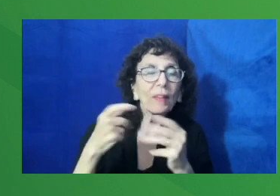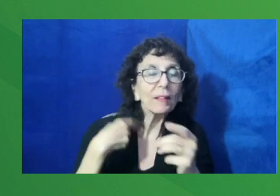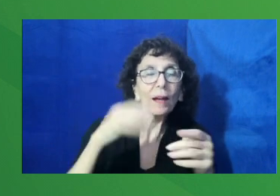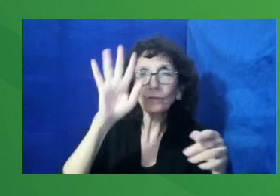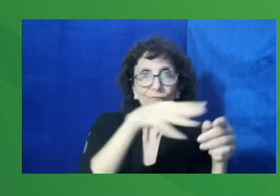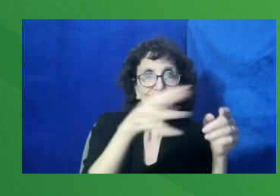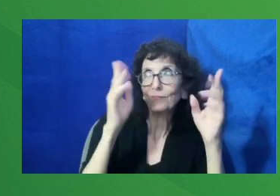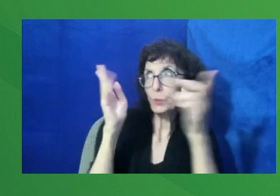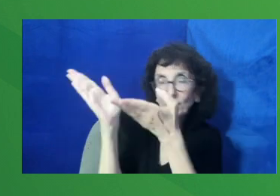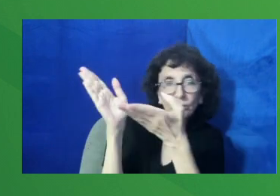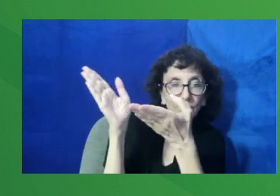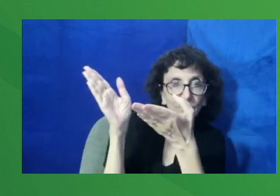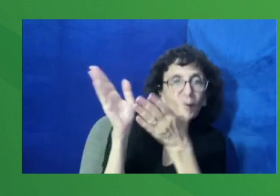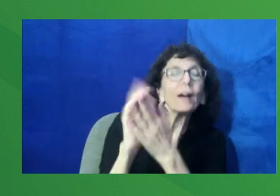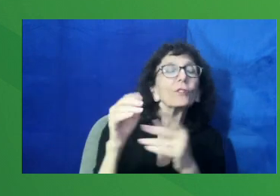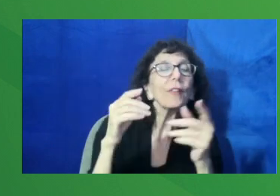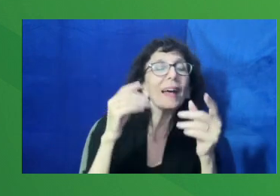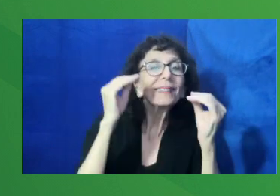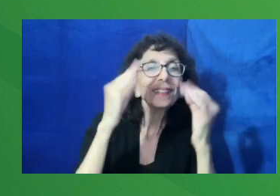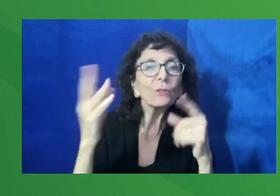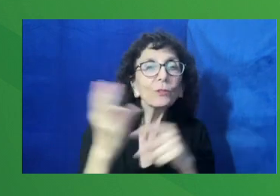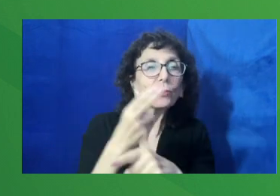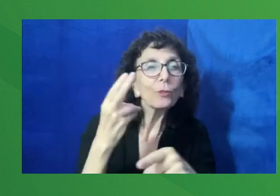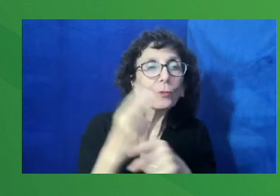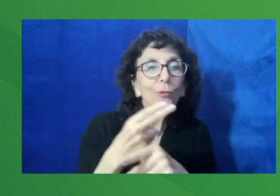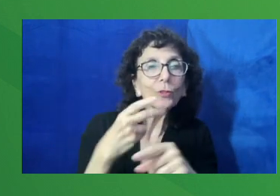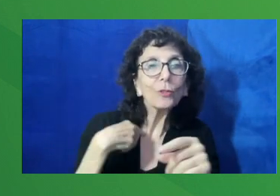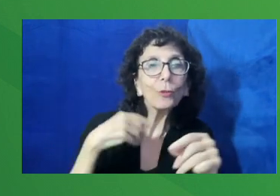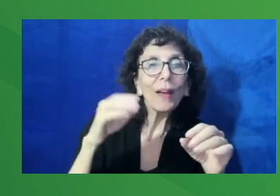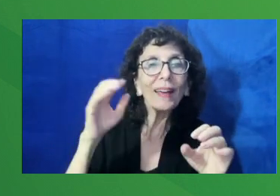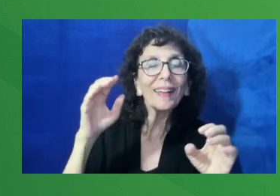evaluate the active, empathic listening of their students, of their colleagues,